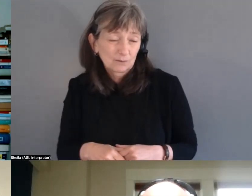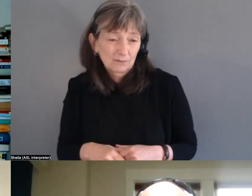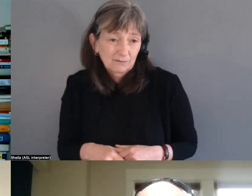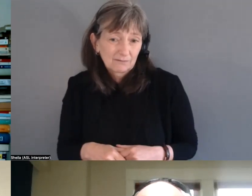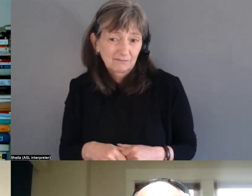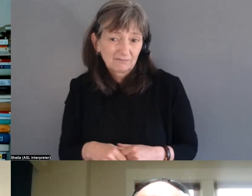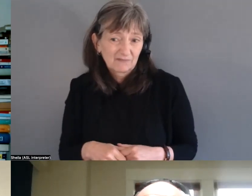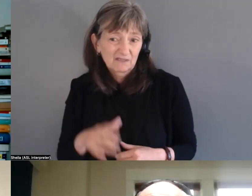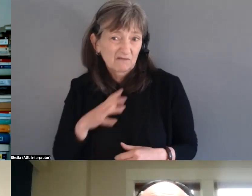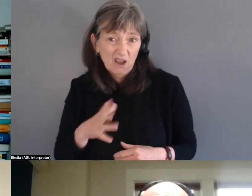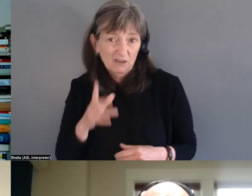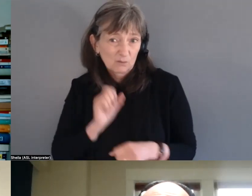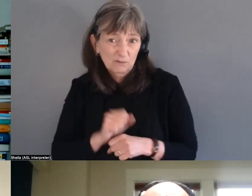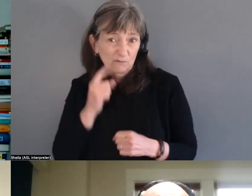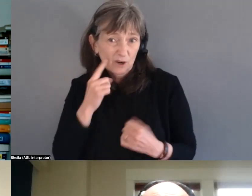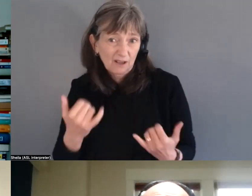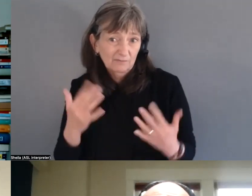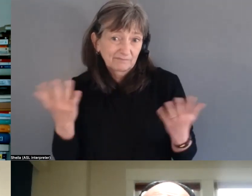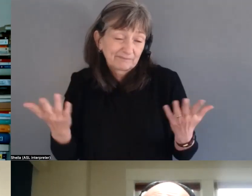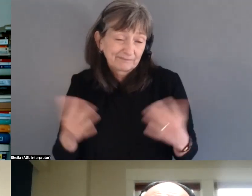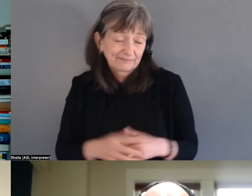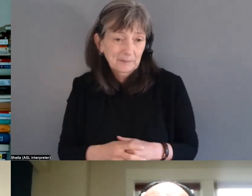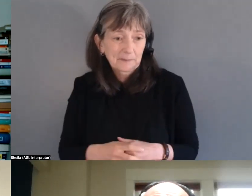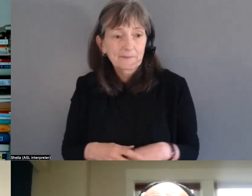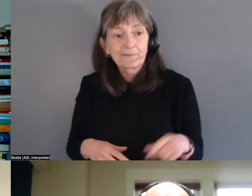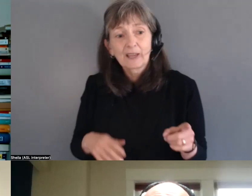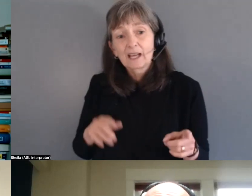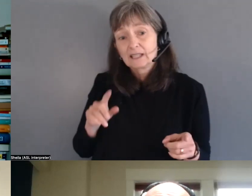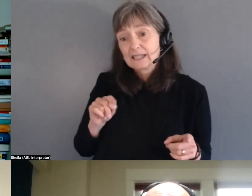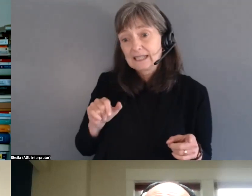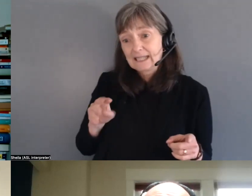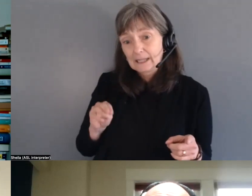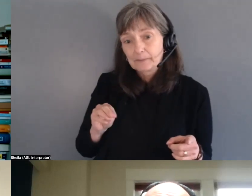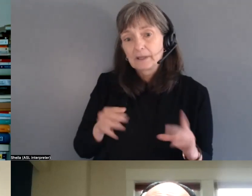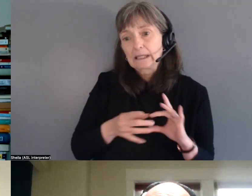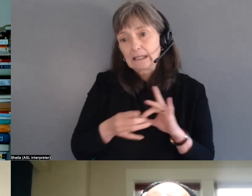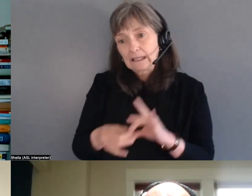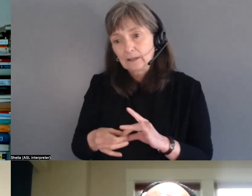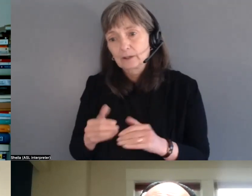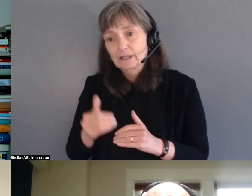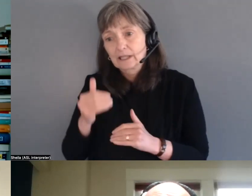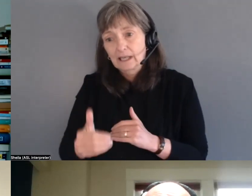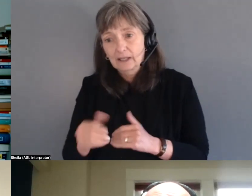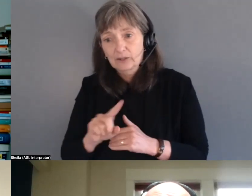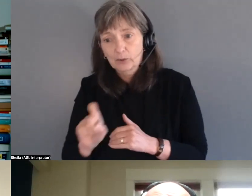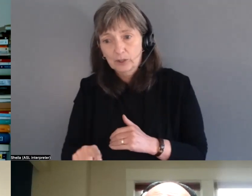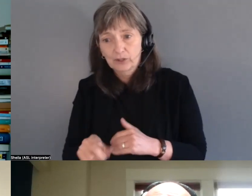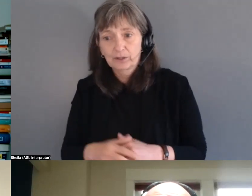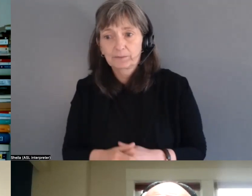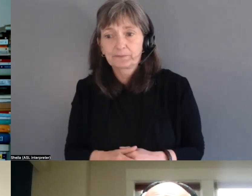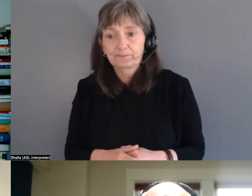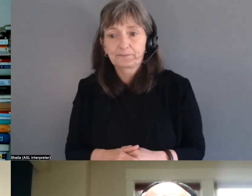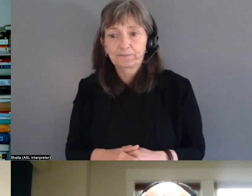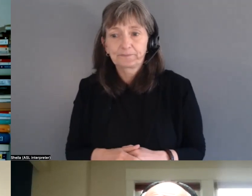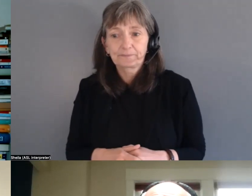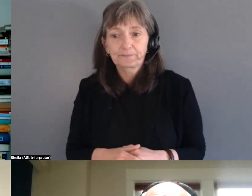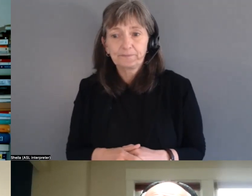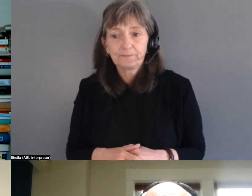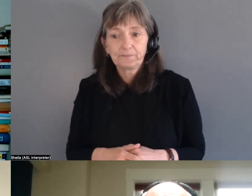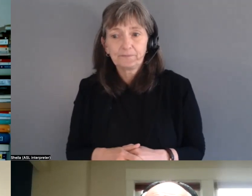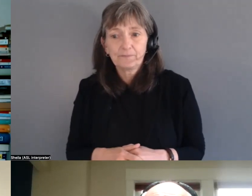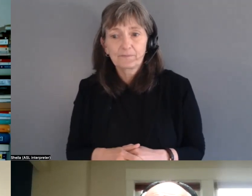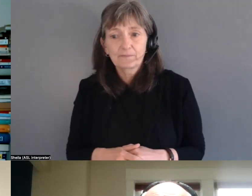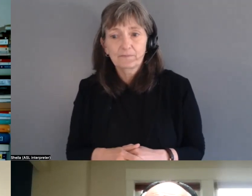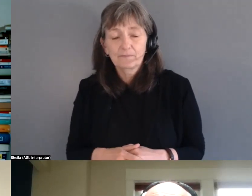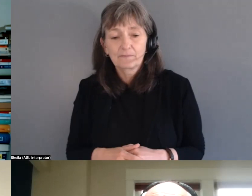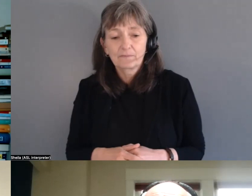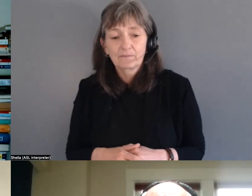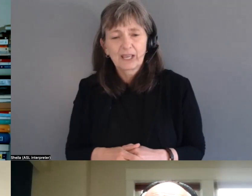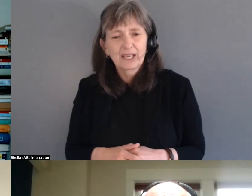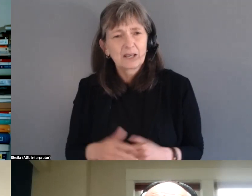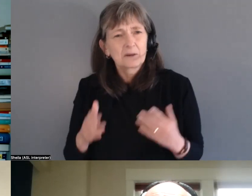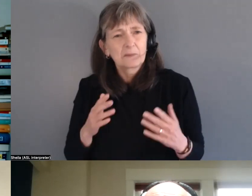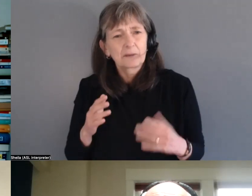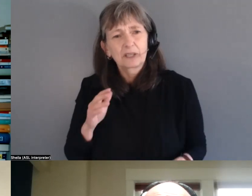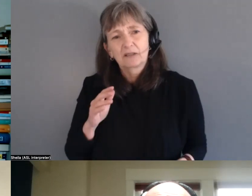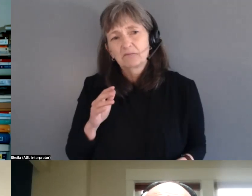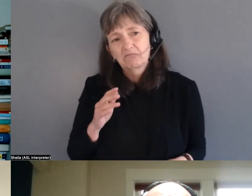well into the next question that we have here. And maybe this is more for Kieron, I guess. How much,